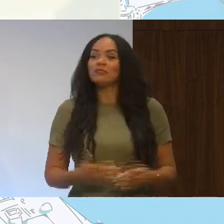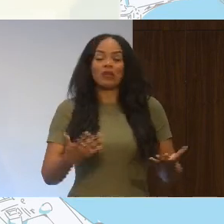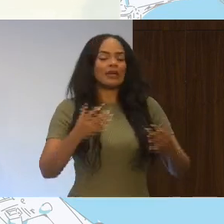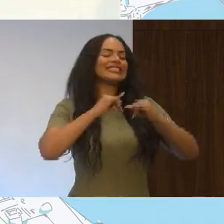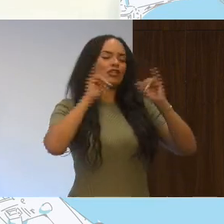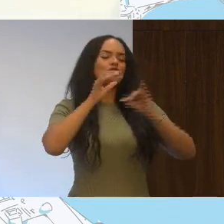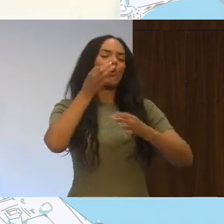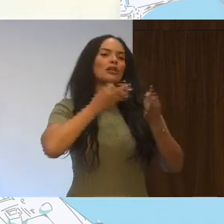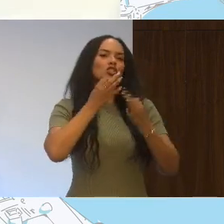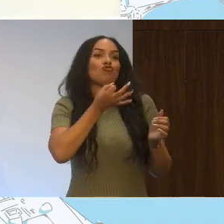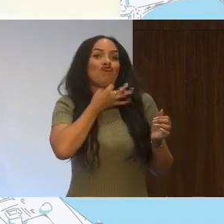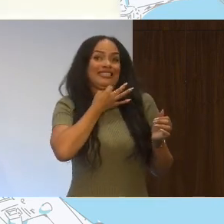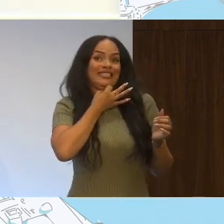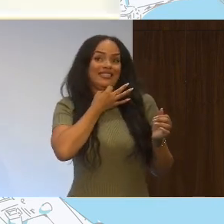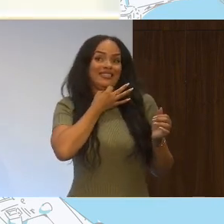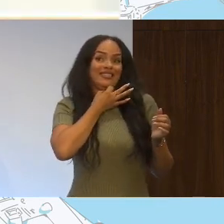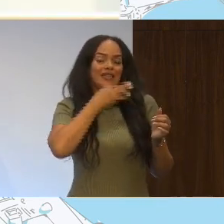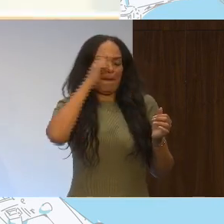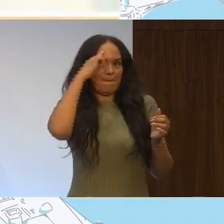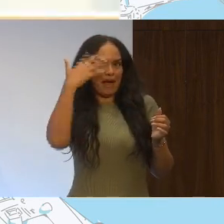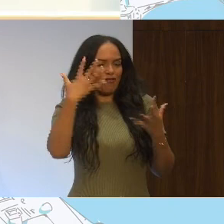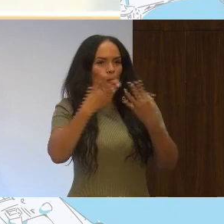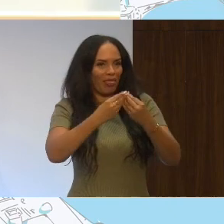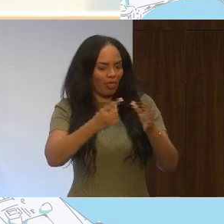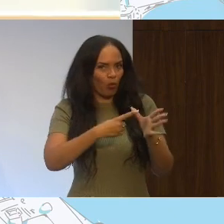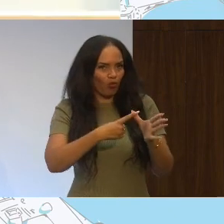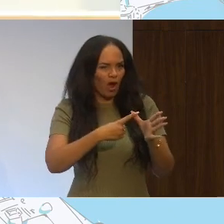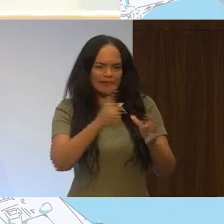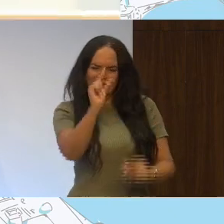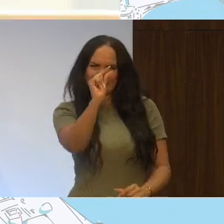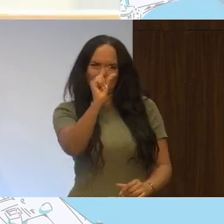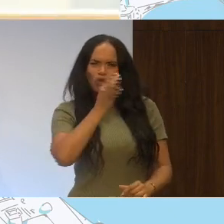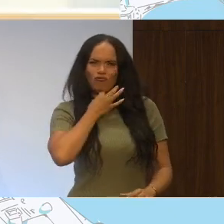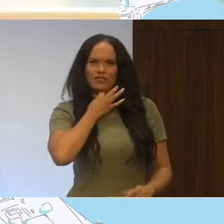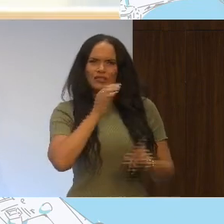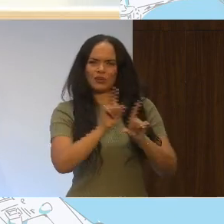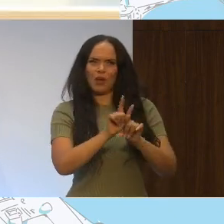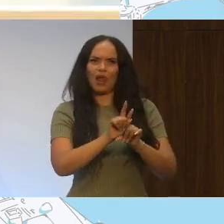And the risk is really that migraine with aura and it's a very small risk is the other thing to say and me let me do